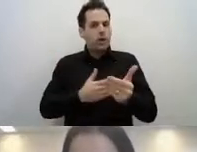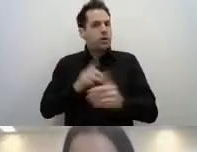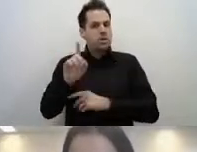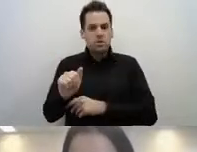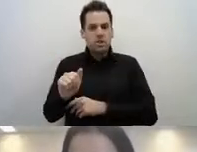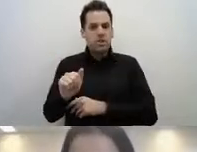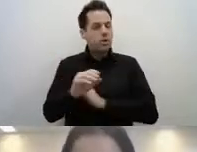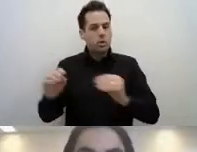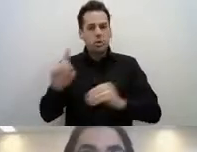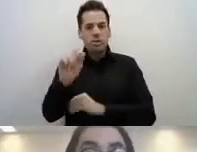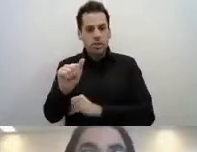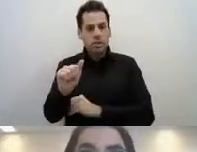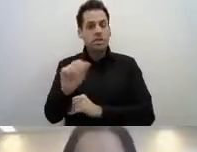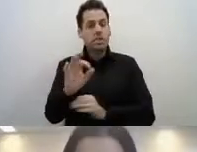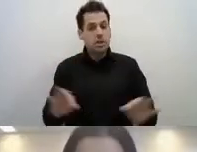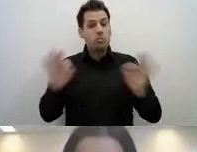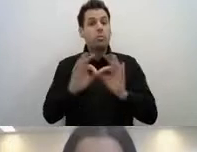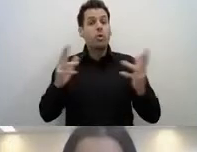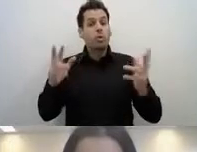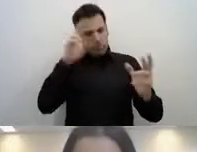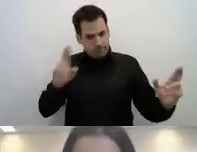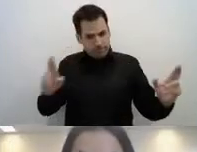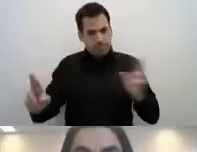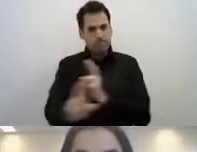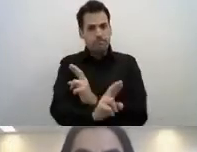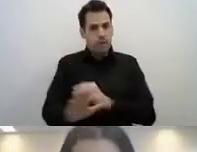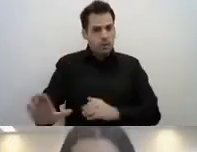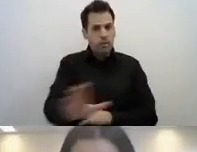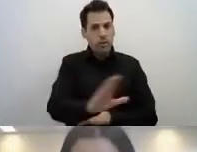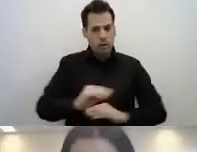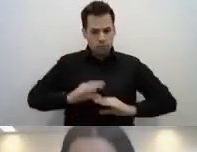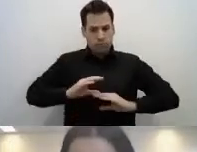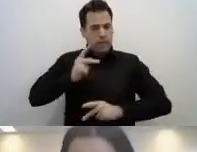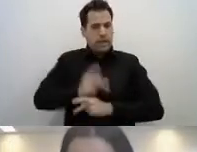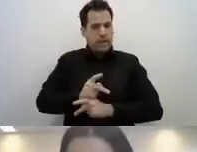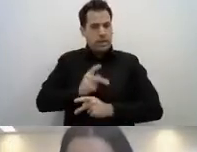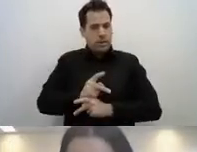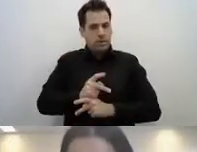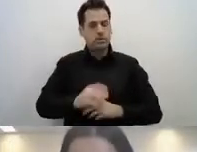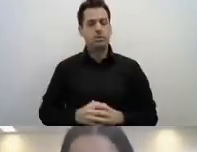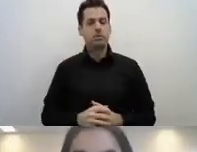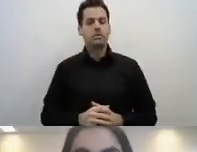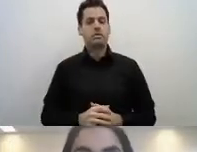of promoting respect for their inherent dignity so what these laws tell us uh is that there are